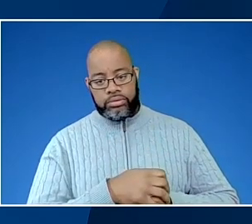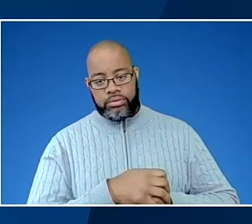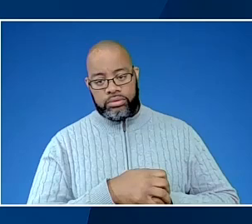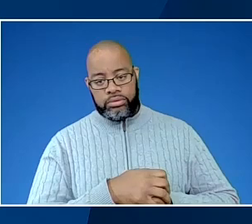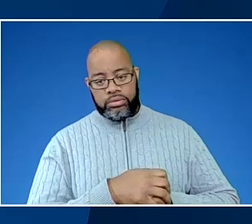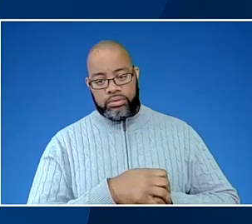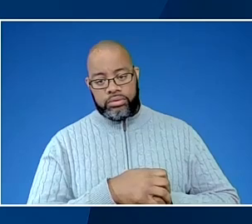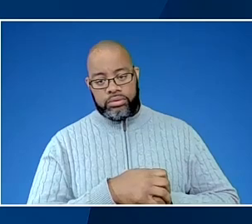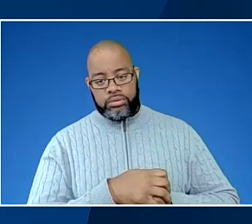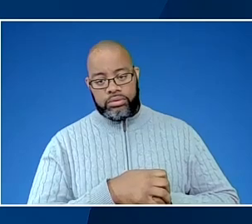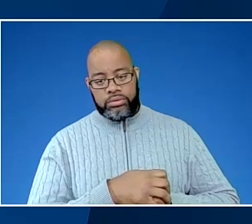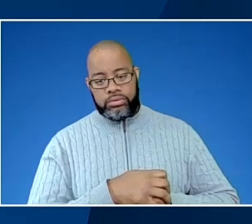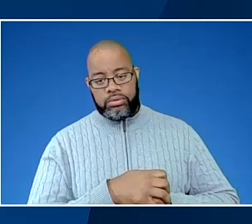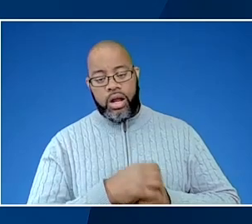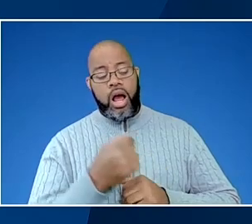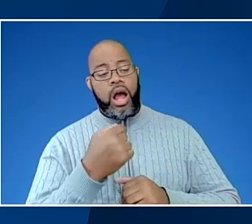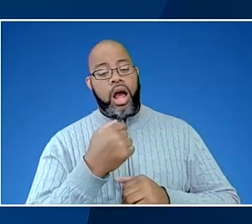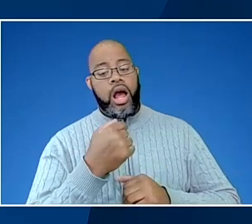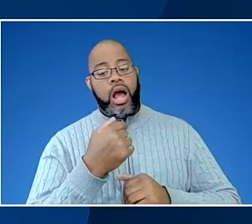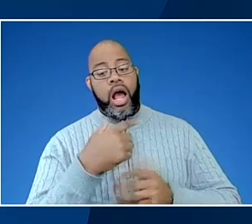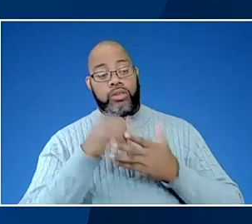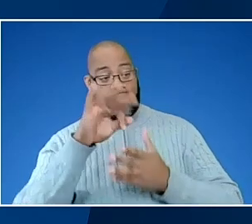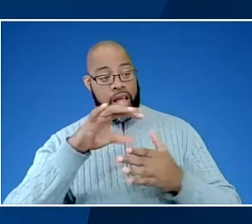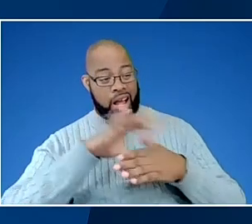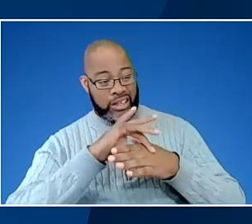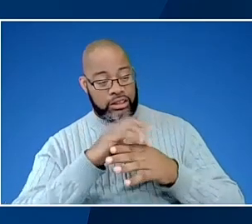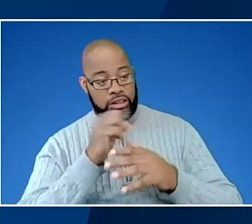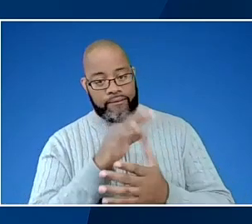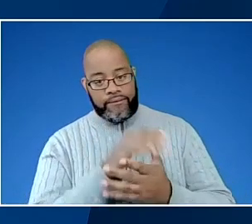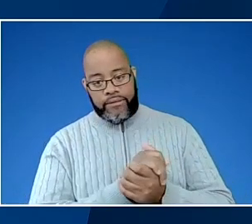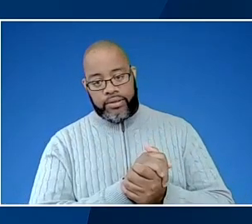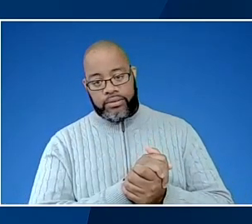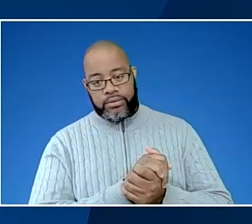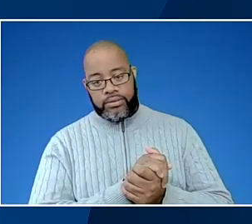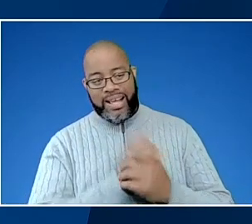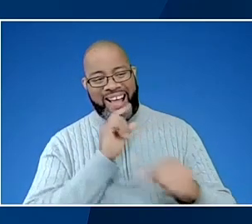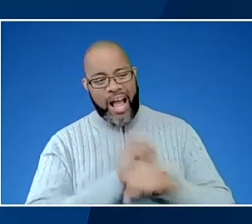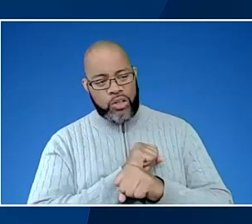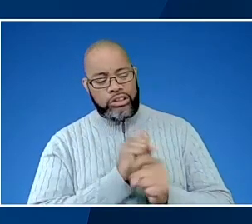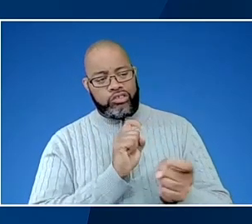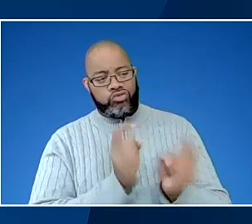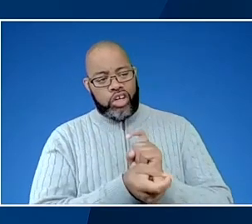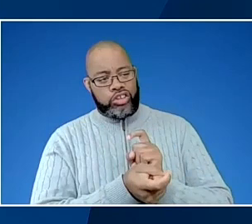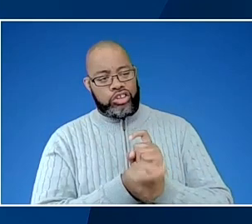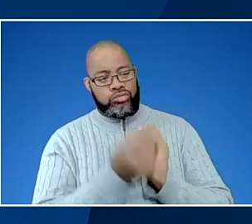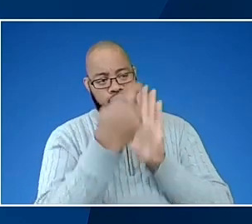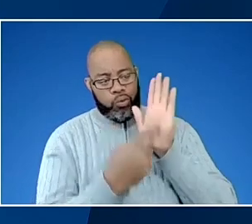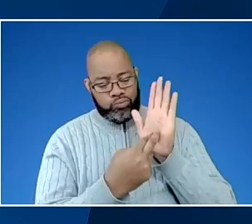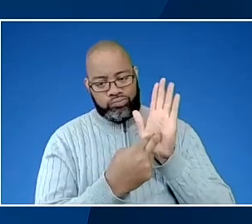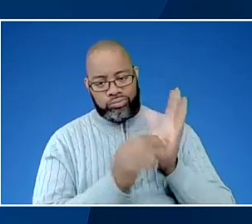You know, outside of the context of, you know, actually changing regulations, we